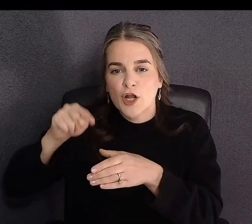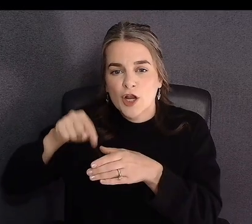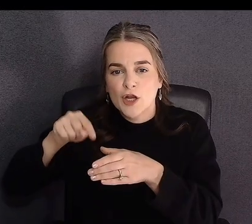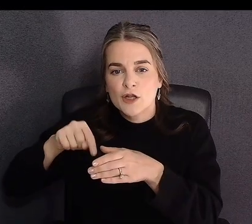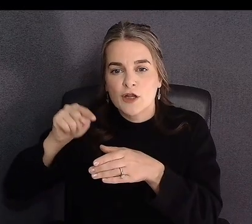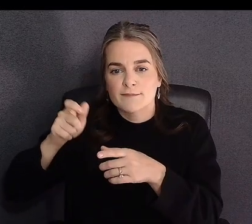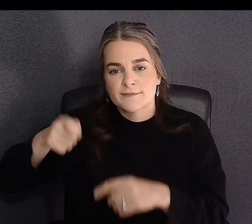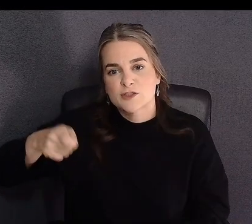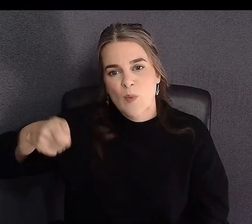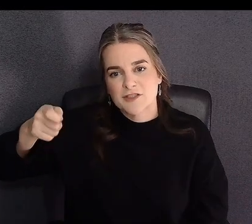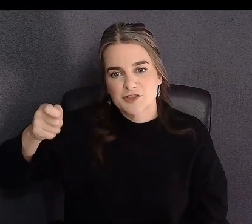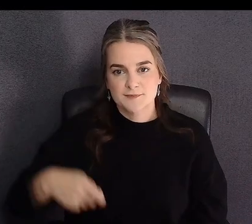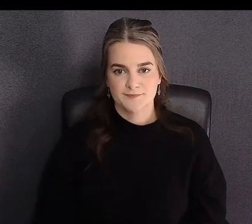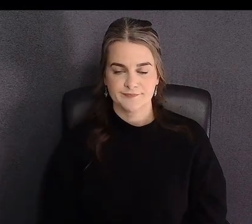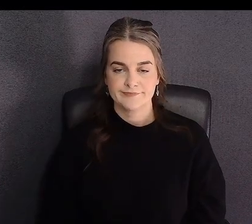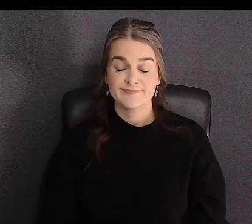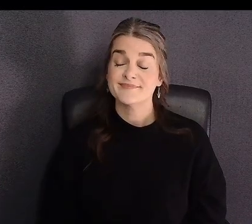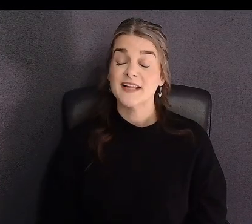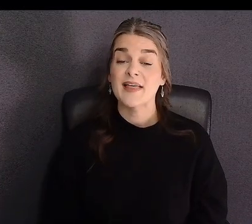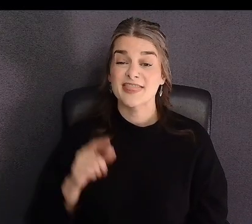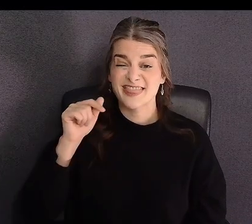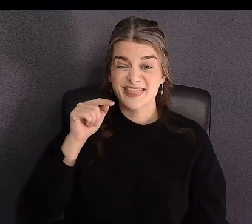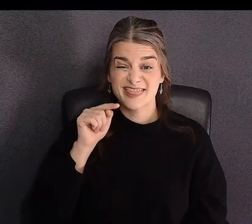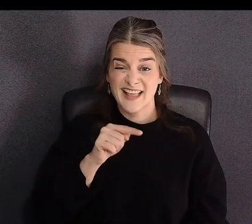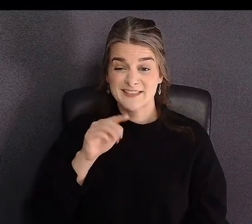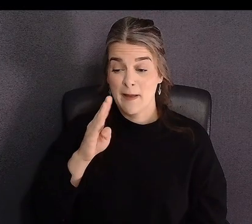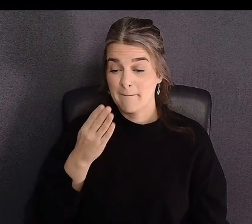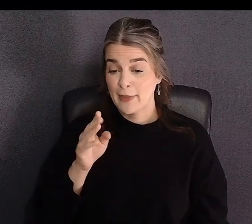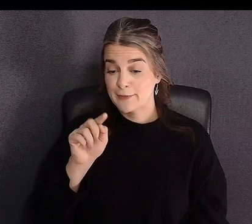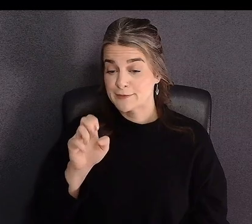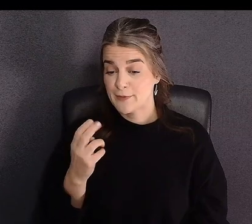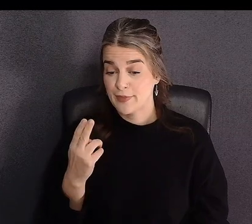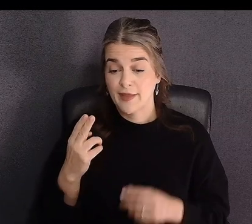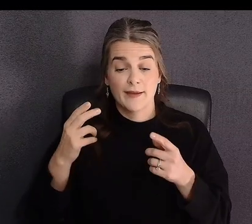It's Bluetooth. It pairs with pretty much all devices. I've used it on a cell phone. I used it on an iPad.